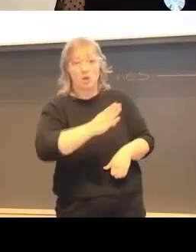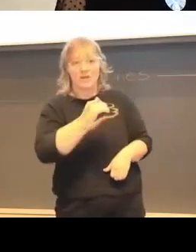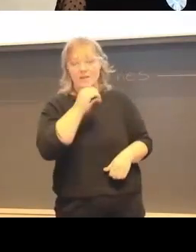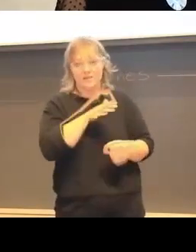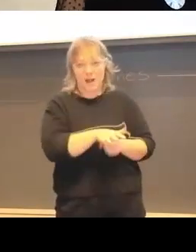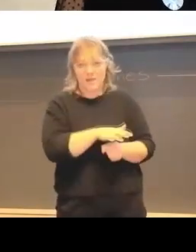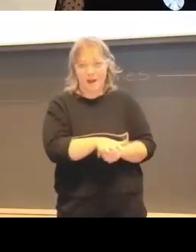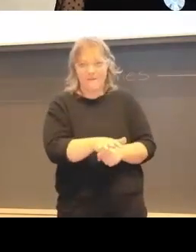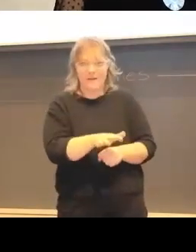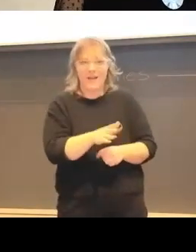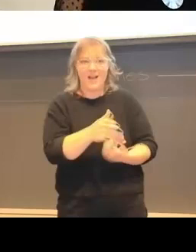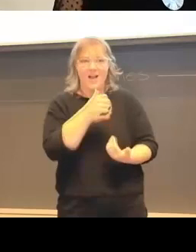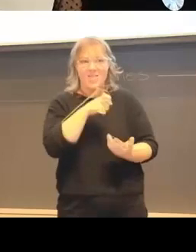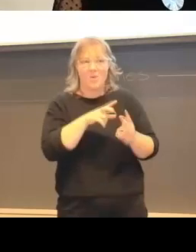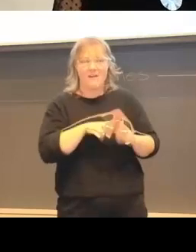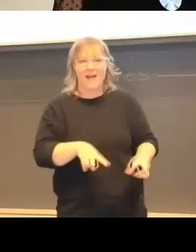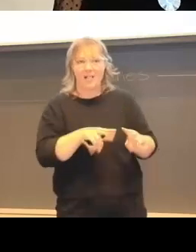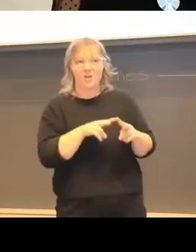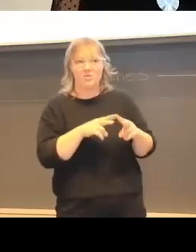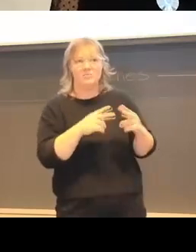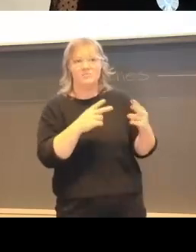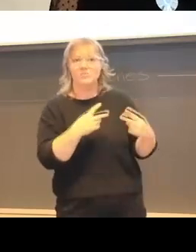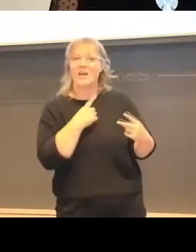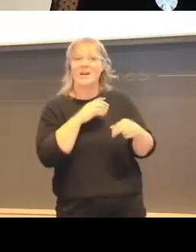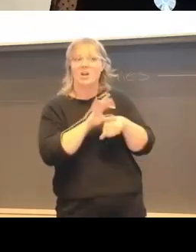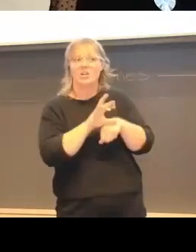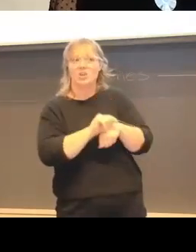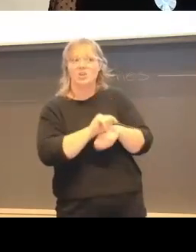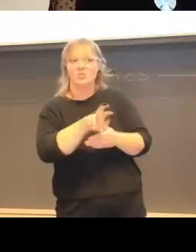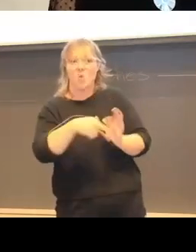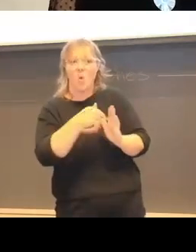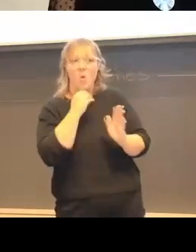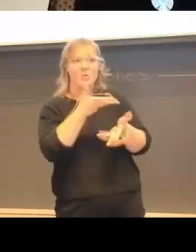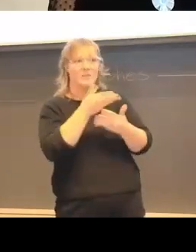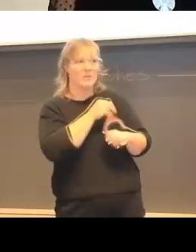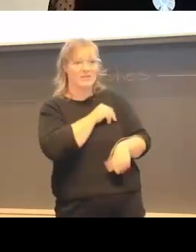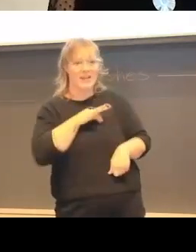they felt devalued when in a Consulting role or speaking to staff who had been embedded on units